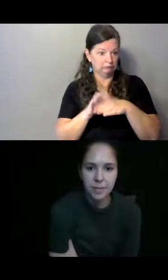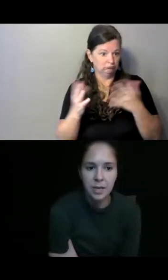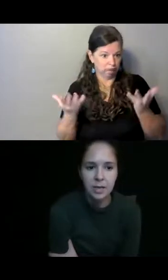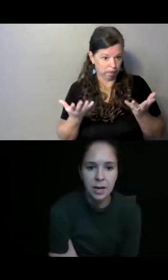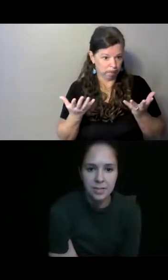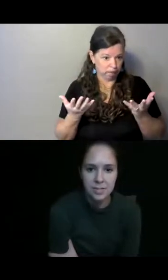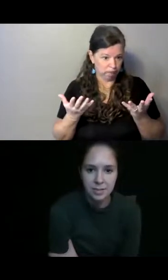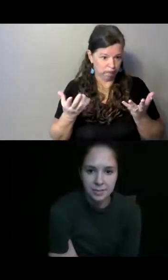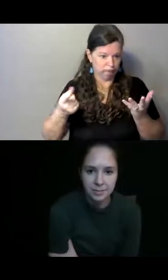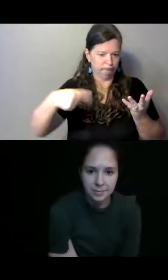Content,